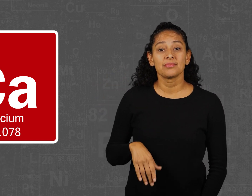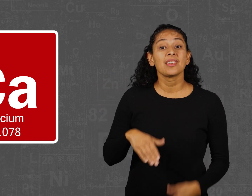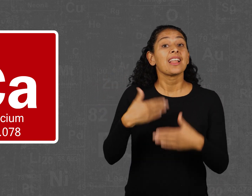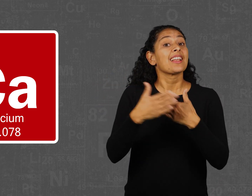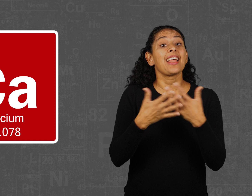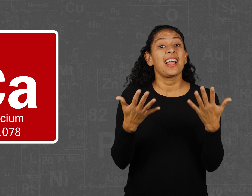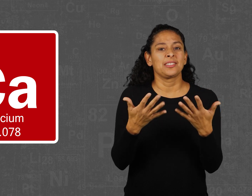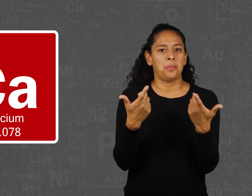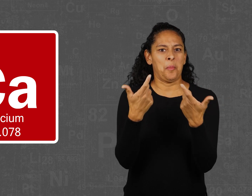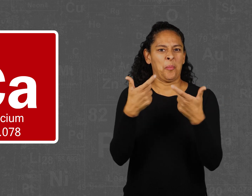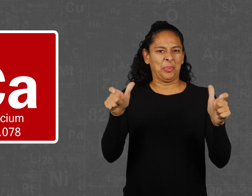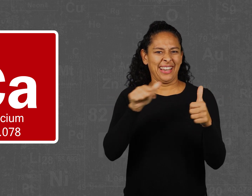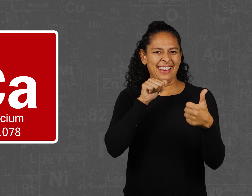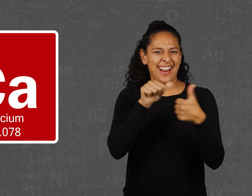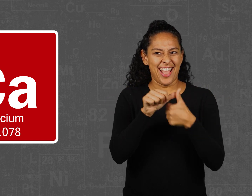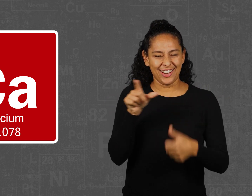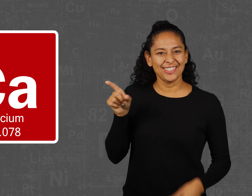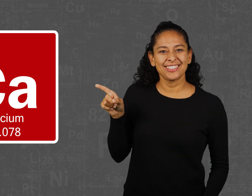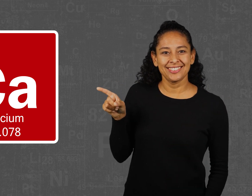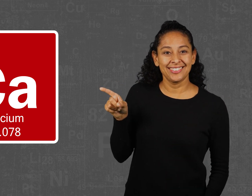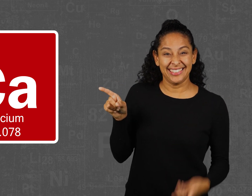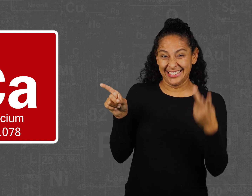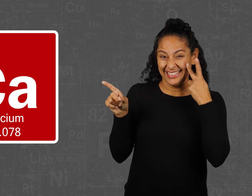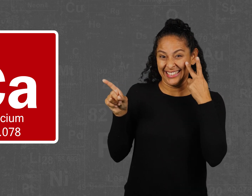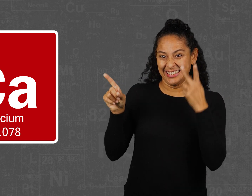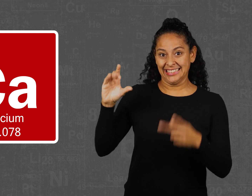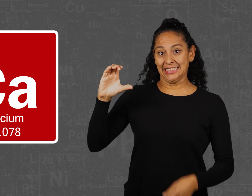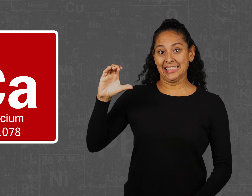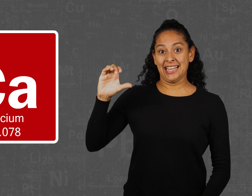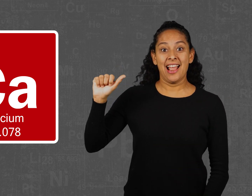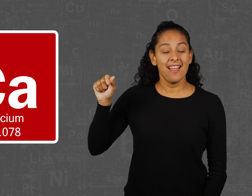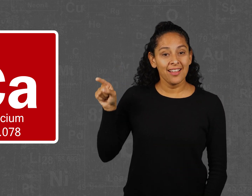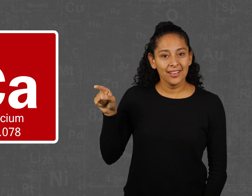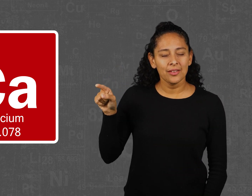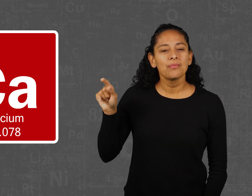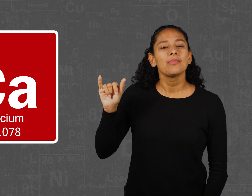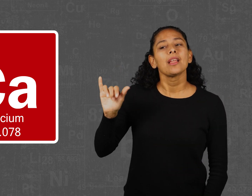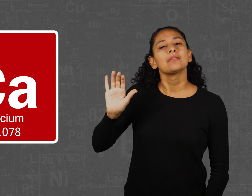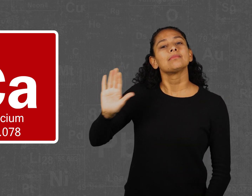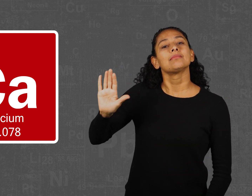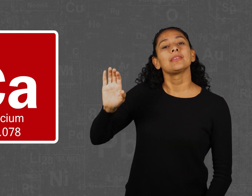Next you have the big letters- see here where is says Ca?